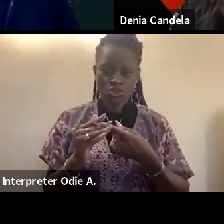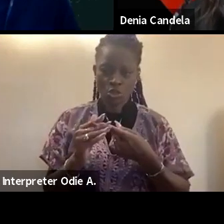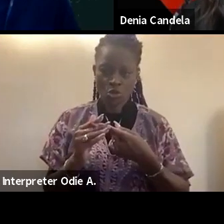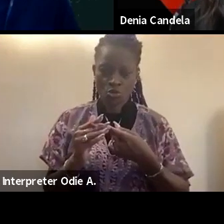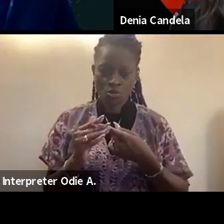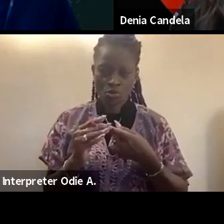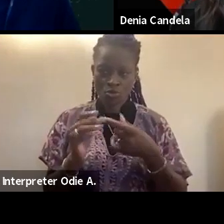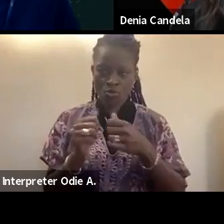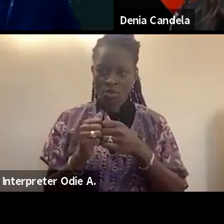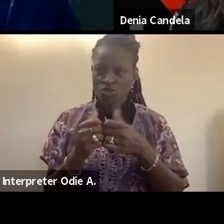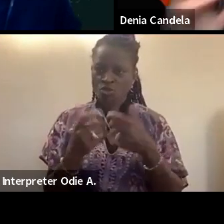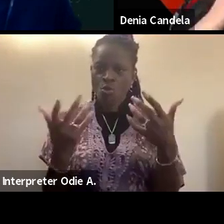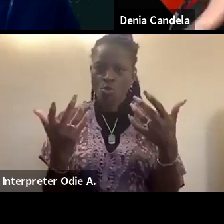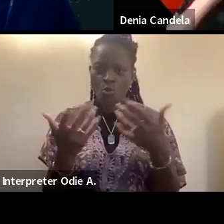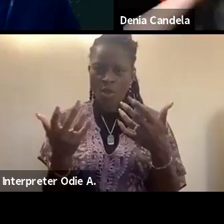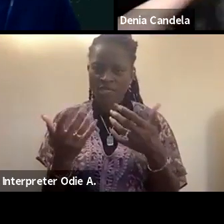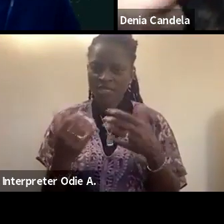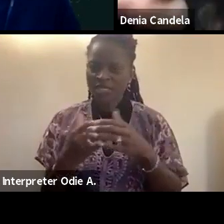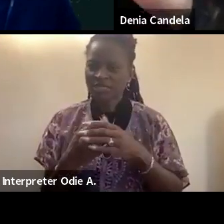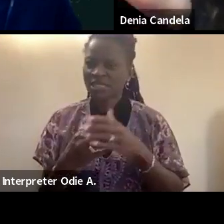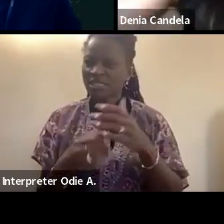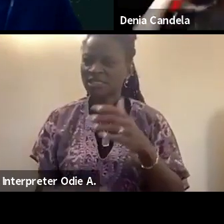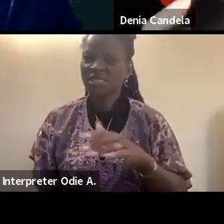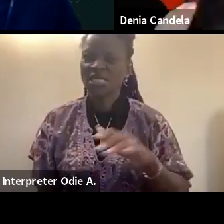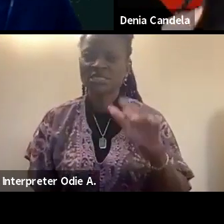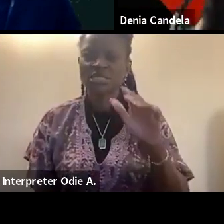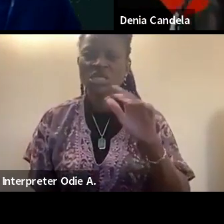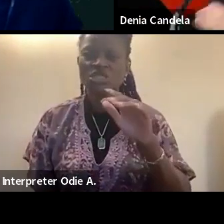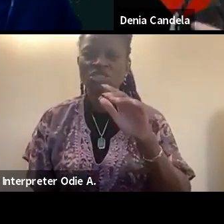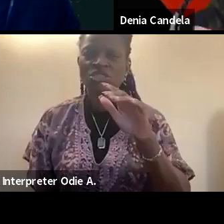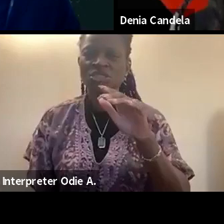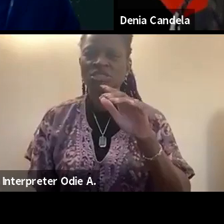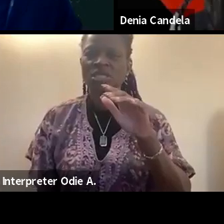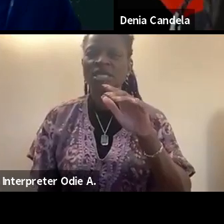what is Guru for some folks that may not know community Urgent Response and aid.